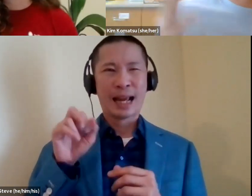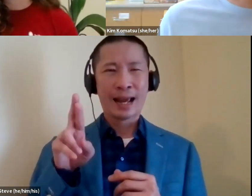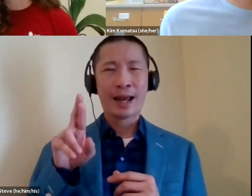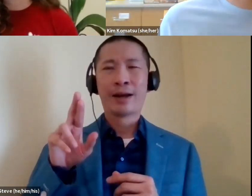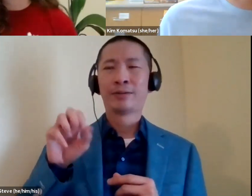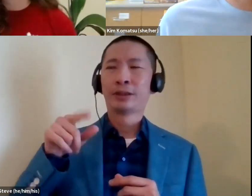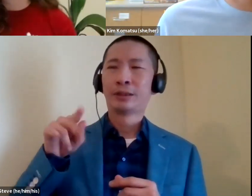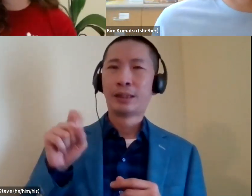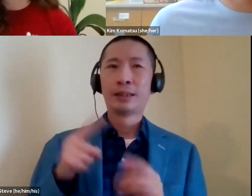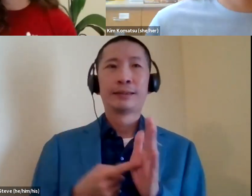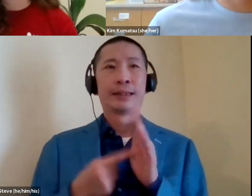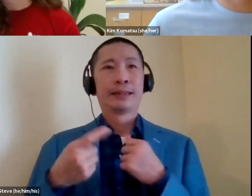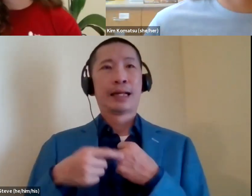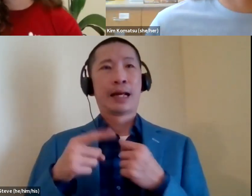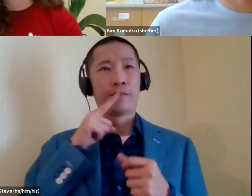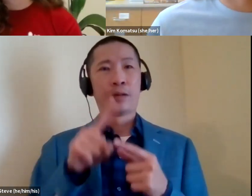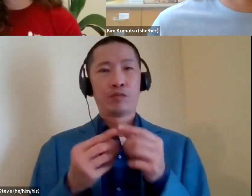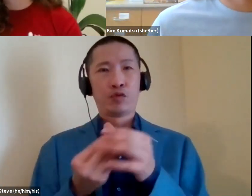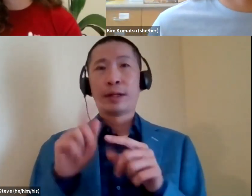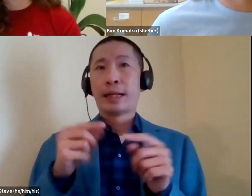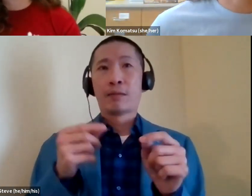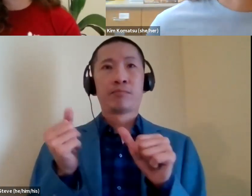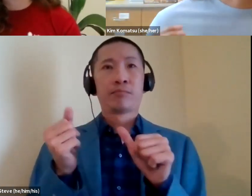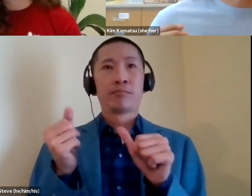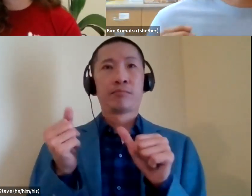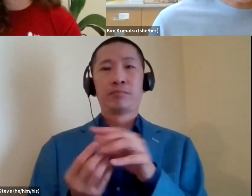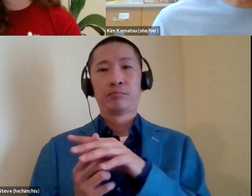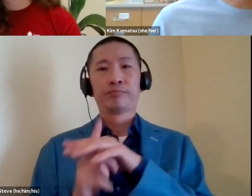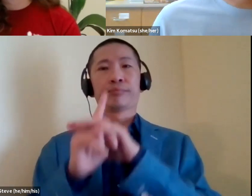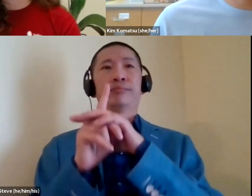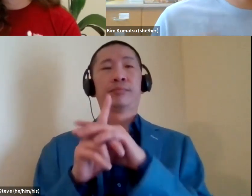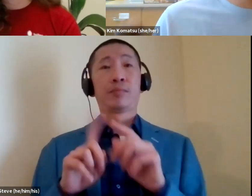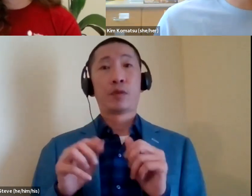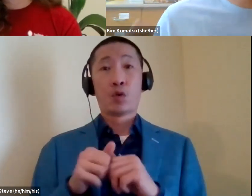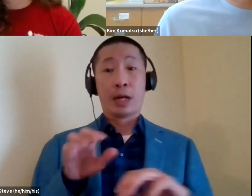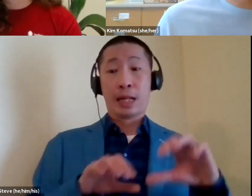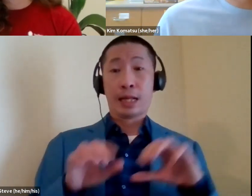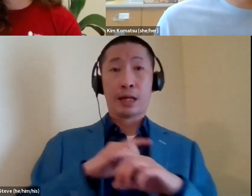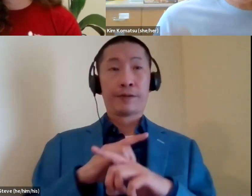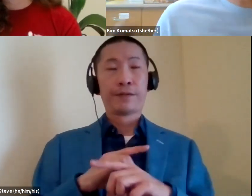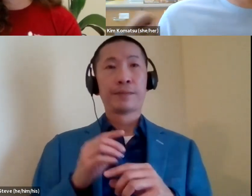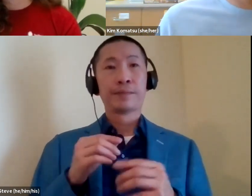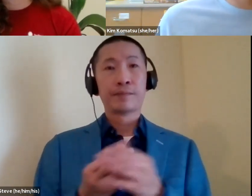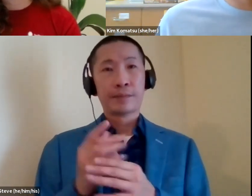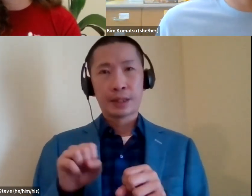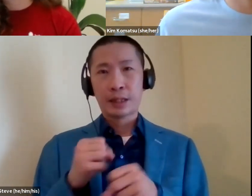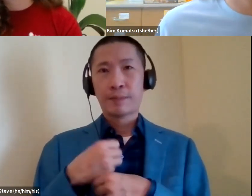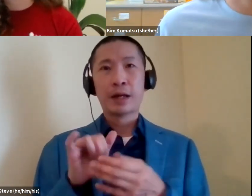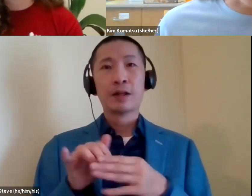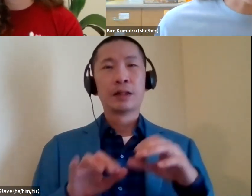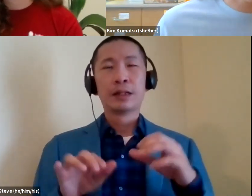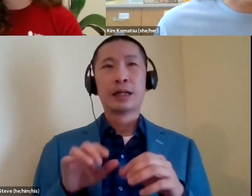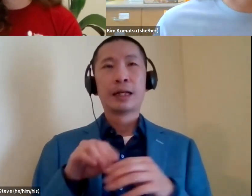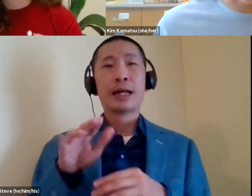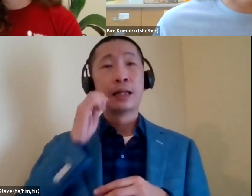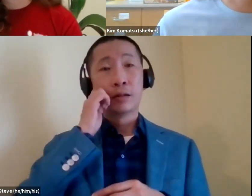Kim Komatsu (she/her): They can instantly respond to an herbivore that's coming by but with chemical defenses plants can often create those chemicals in their tissue relatively quickly.